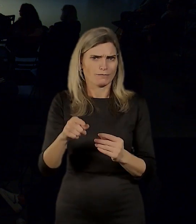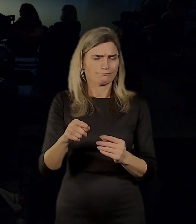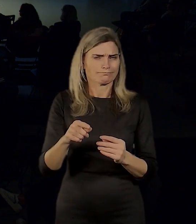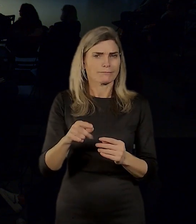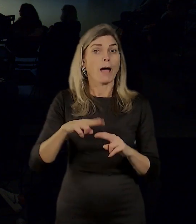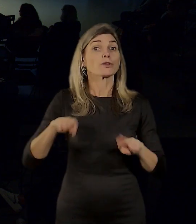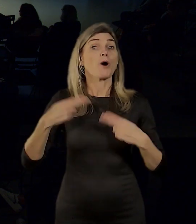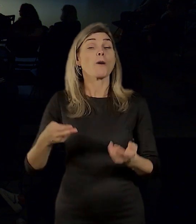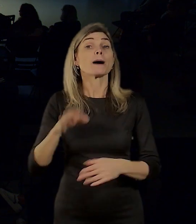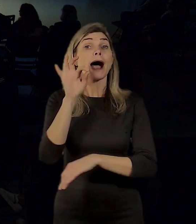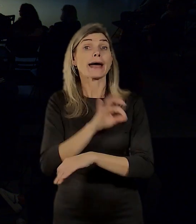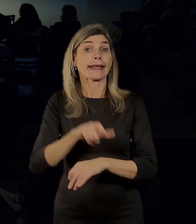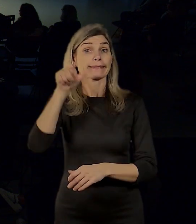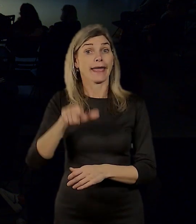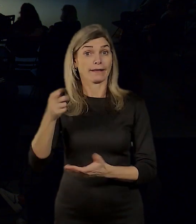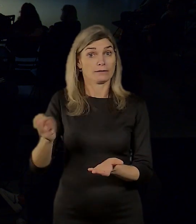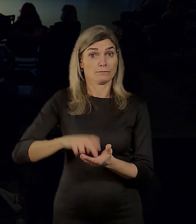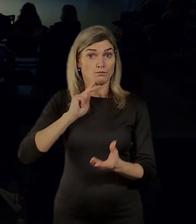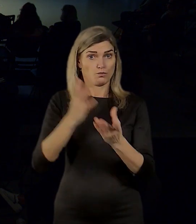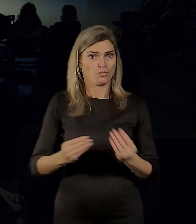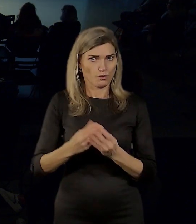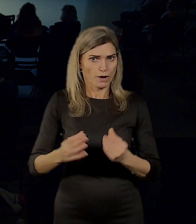of the area as such, we continued with it afterwards,